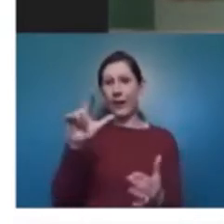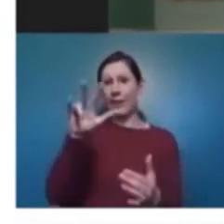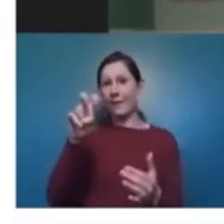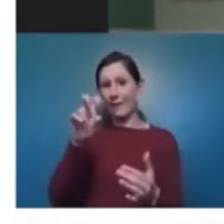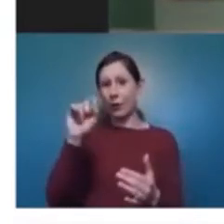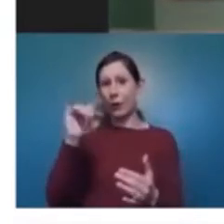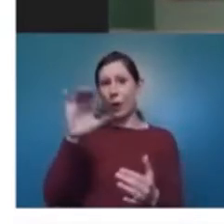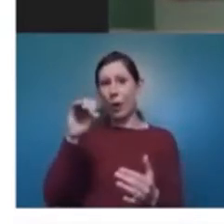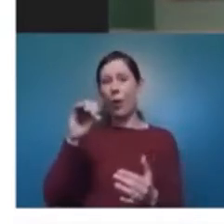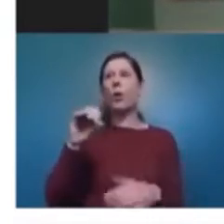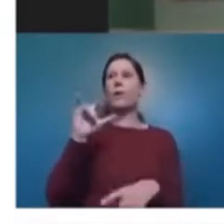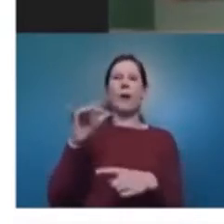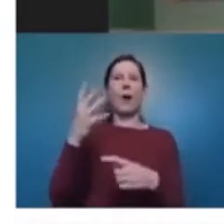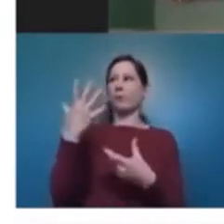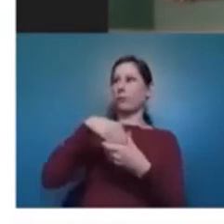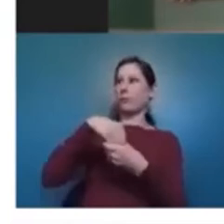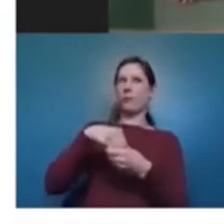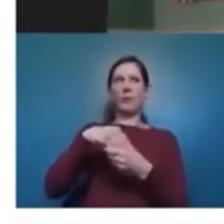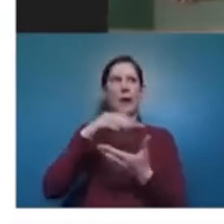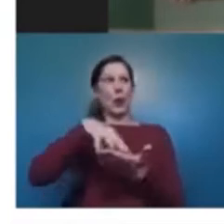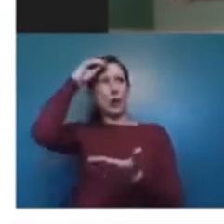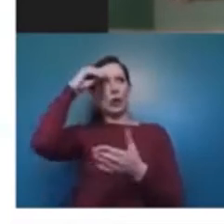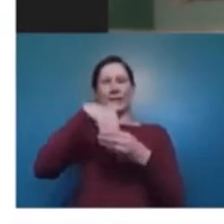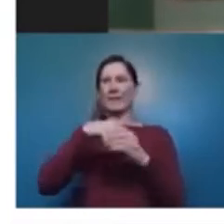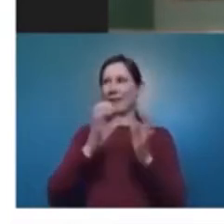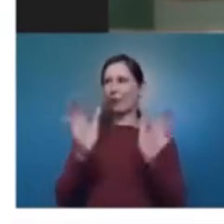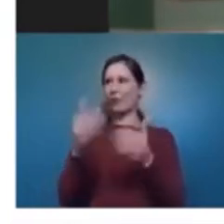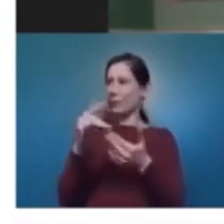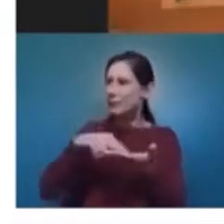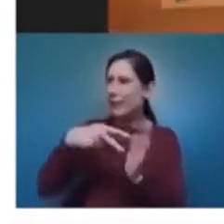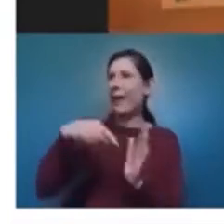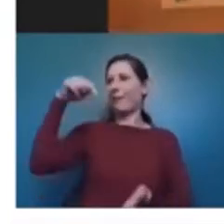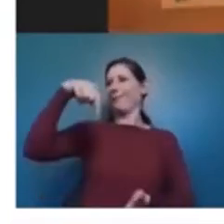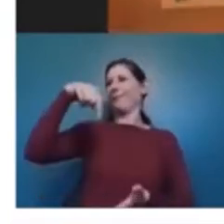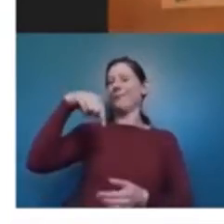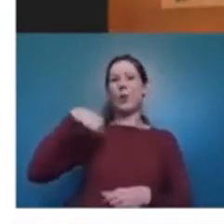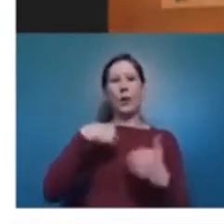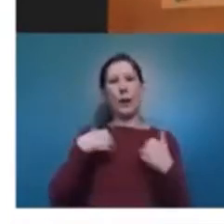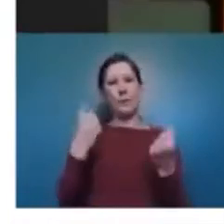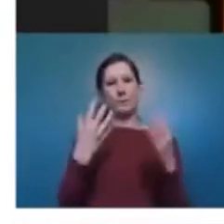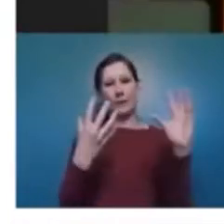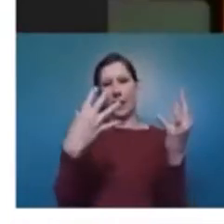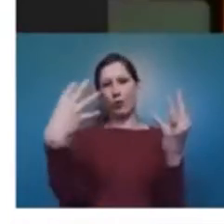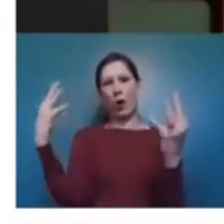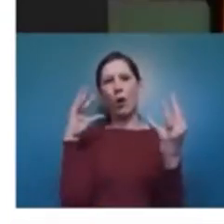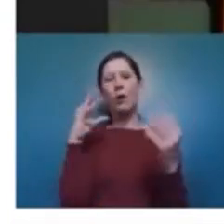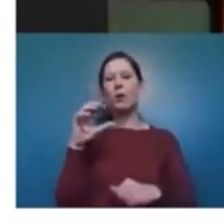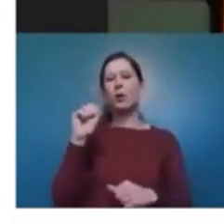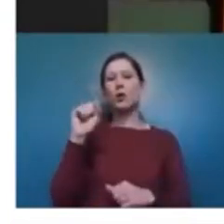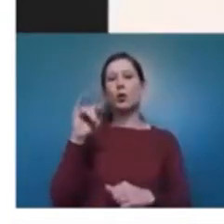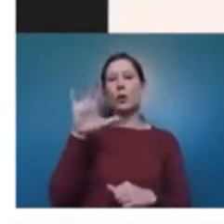the essence of what it means to learn in a classroom. We combine multiple cameras, studio quality video production,